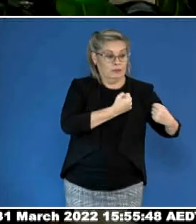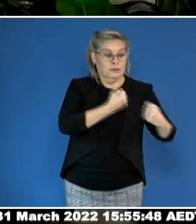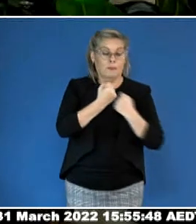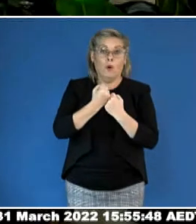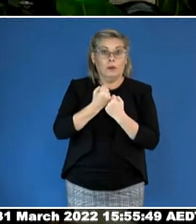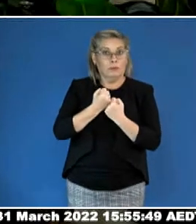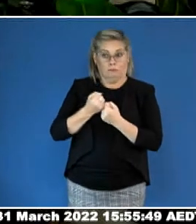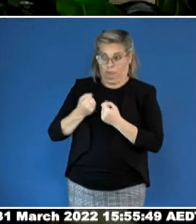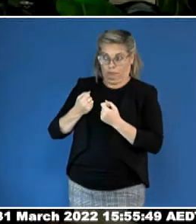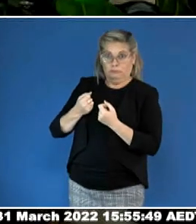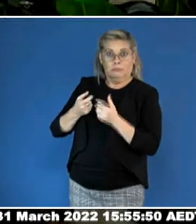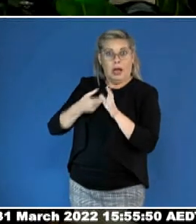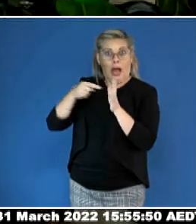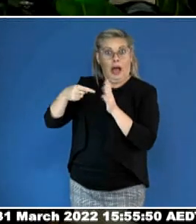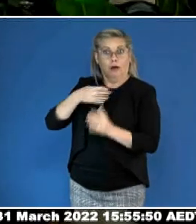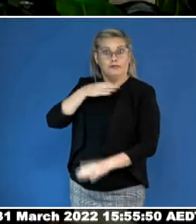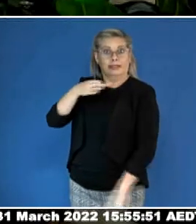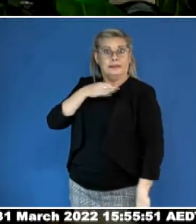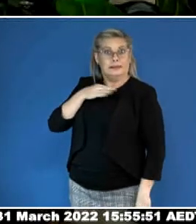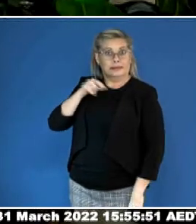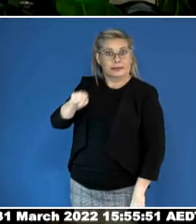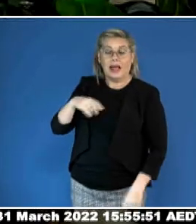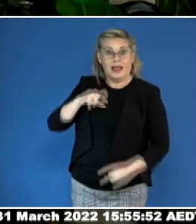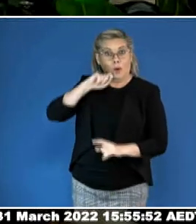feels alone, misunderstood, shamed and not worthy.